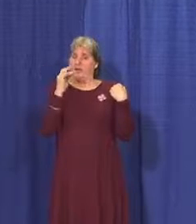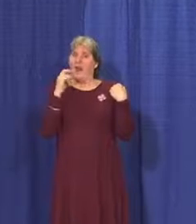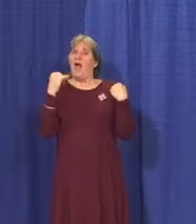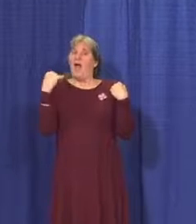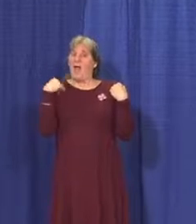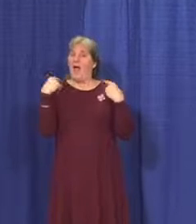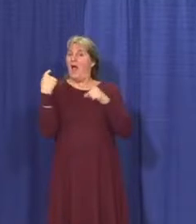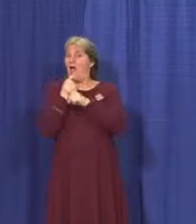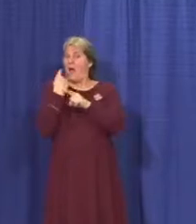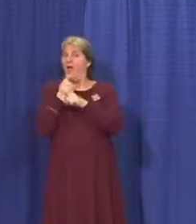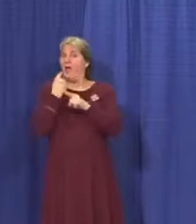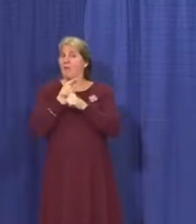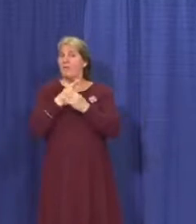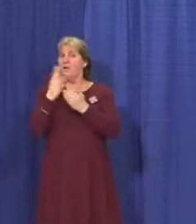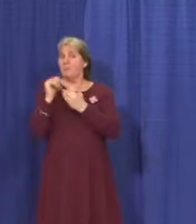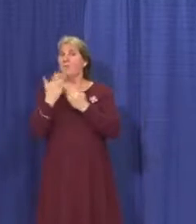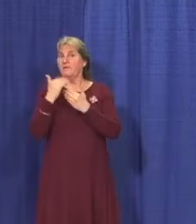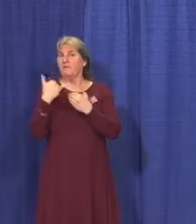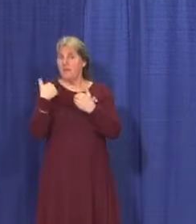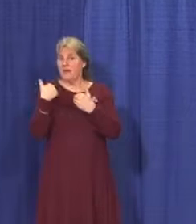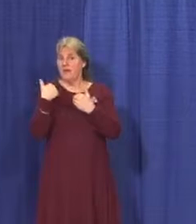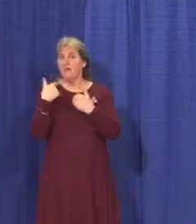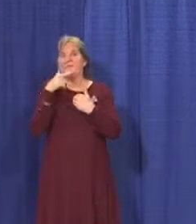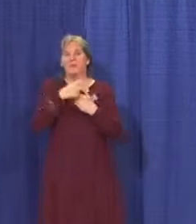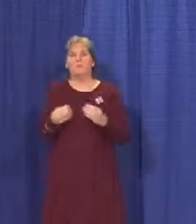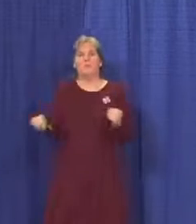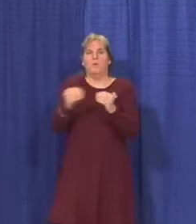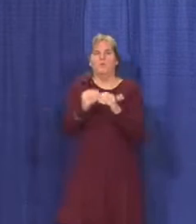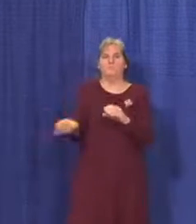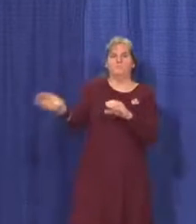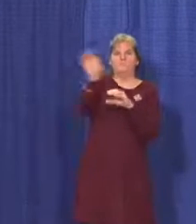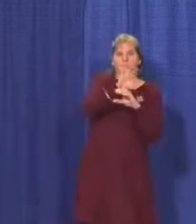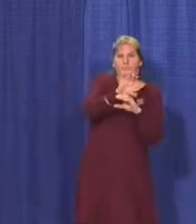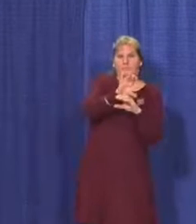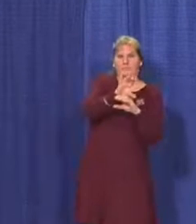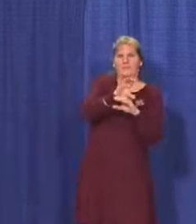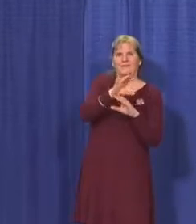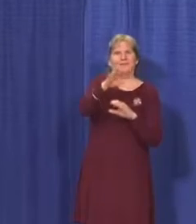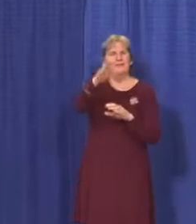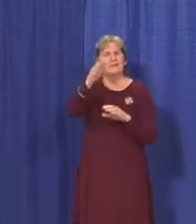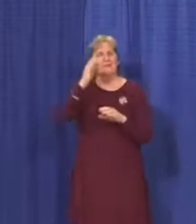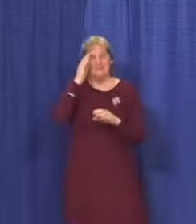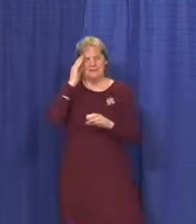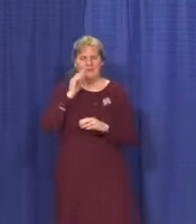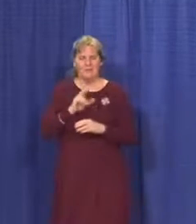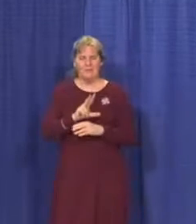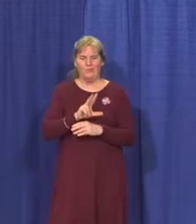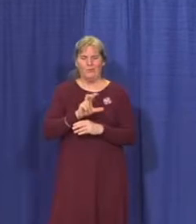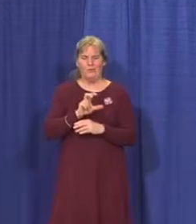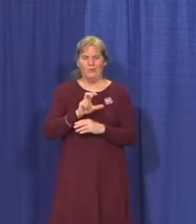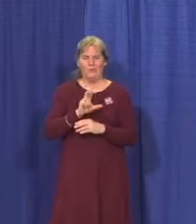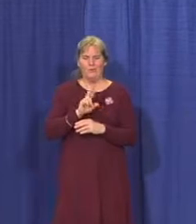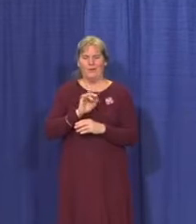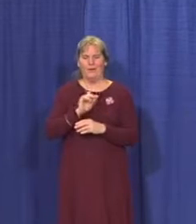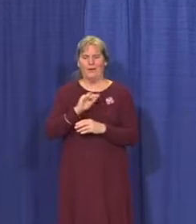in addition to the regular program which Yukon can still apply for. It's not often there are over